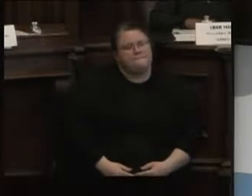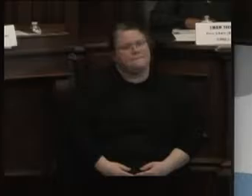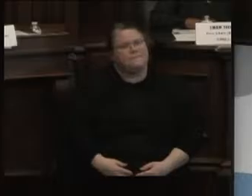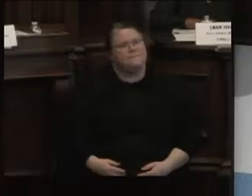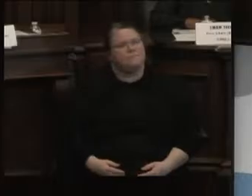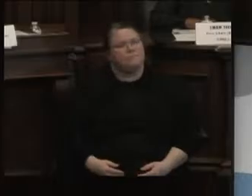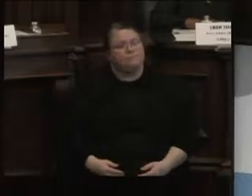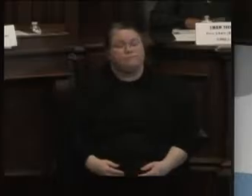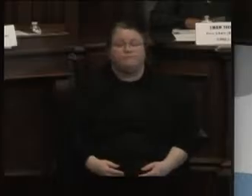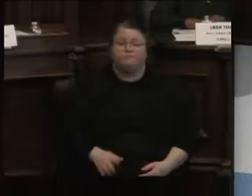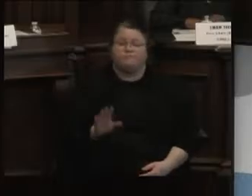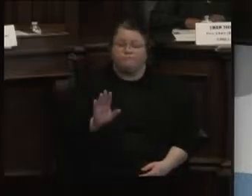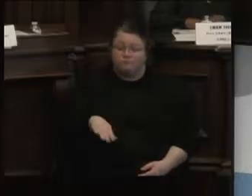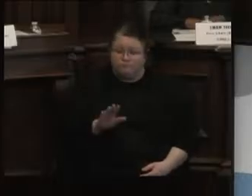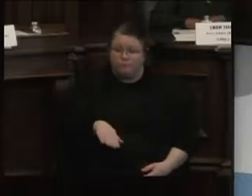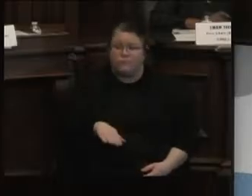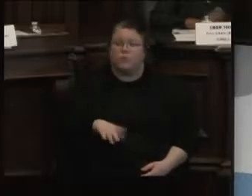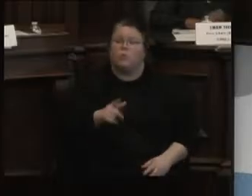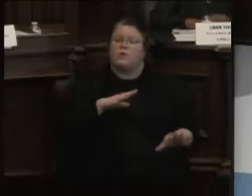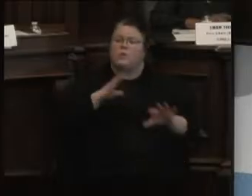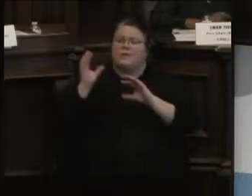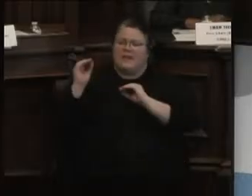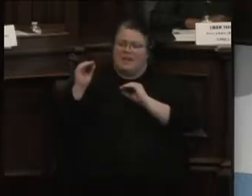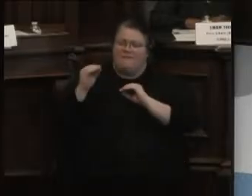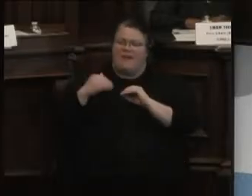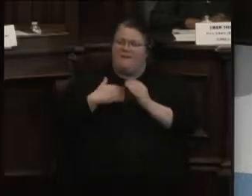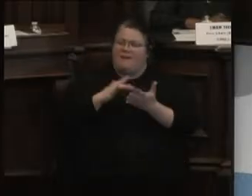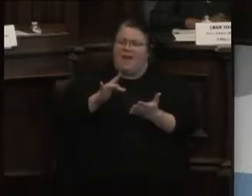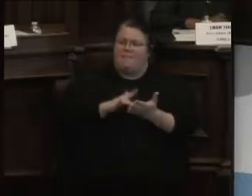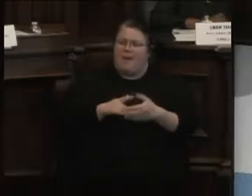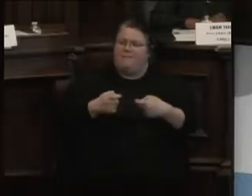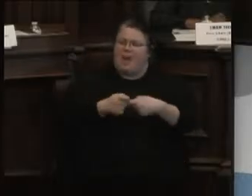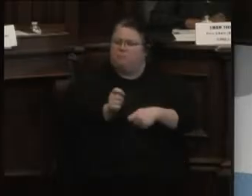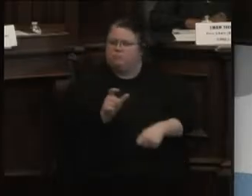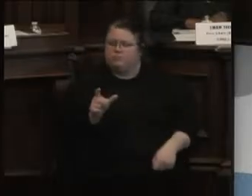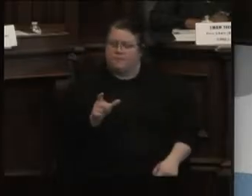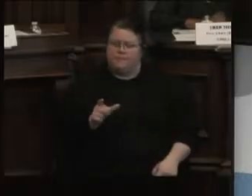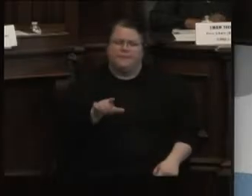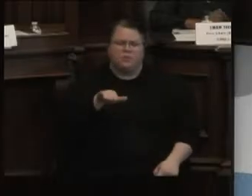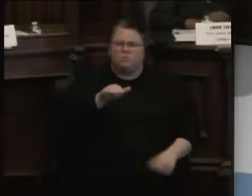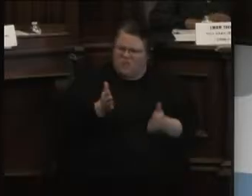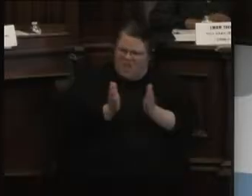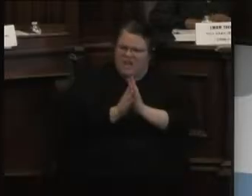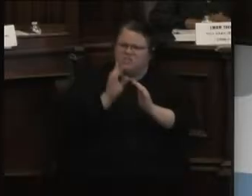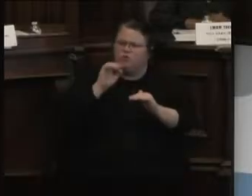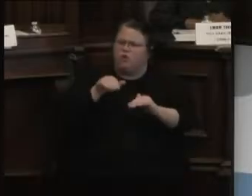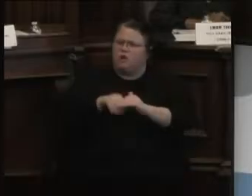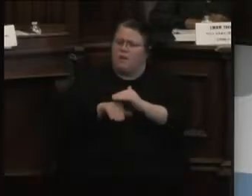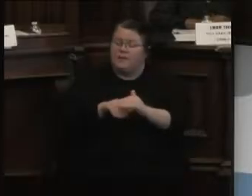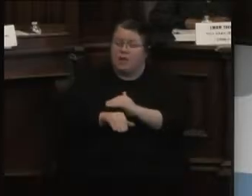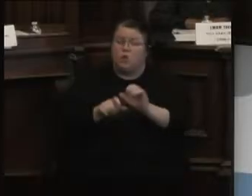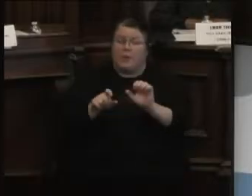slowly. Things like making sure you know that your iPad is